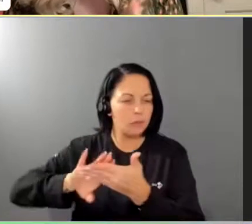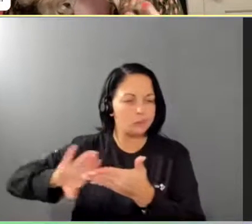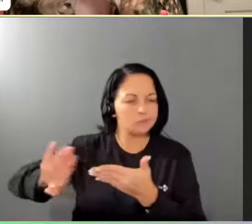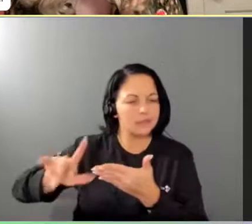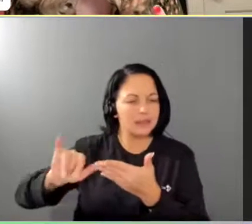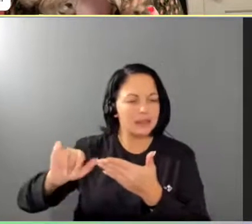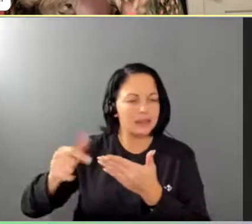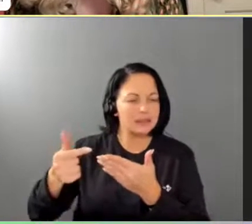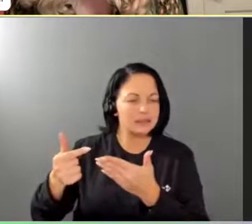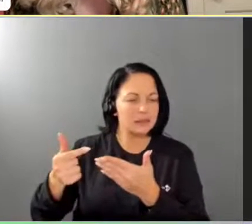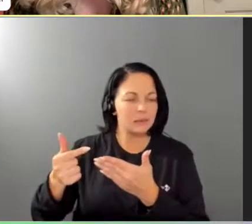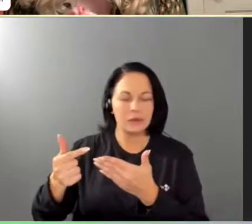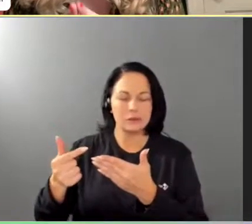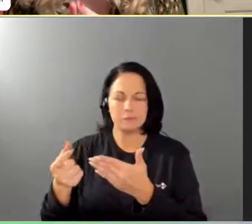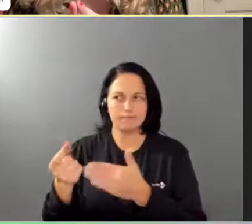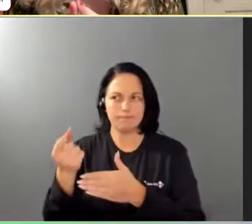specifically for Lenders, we'd have to add some